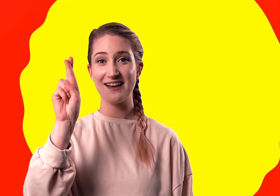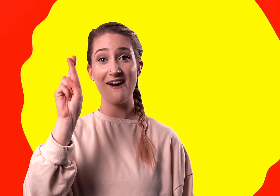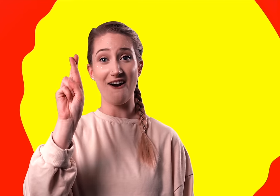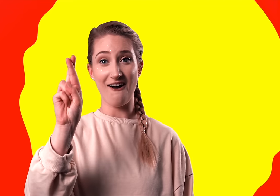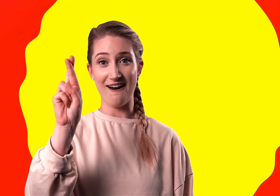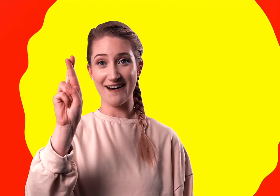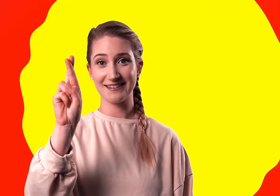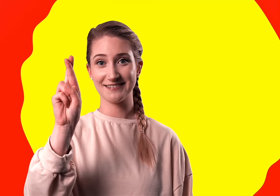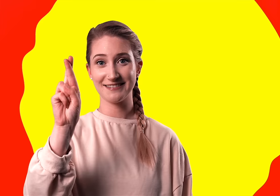R.